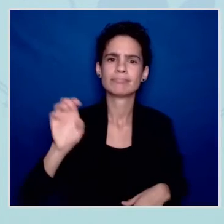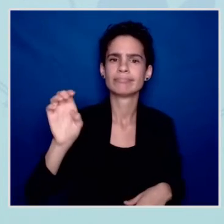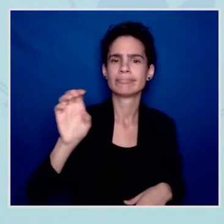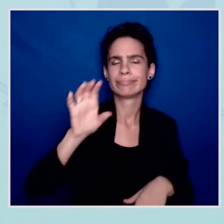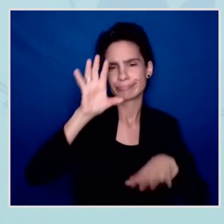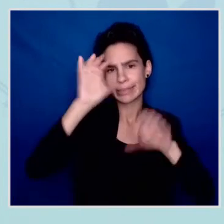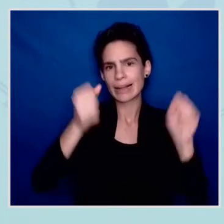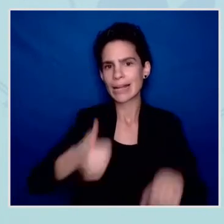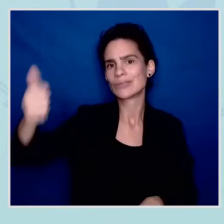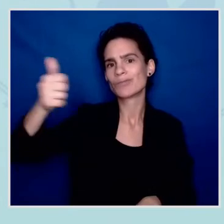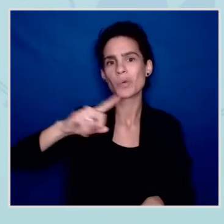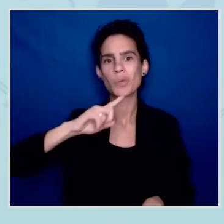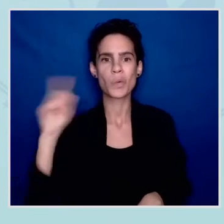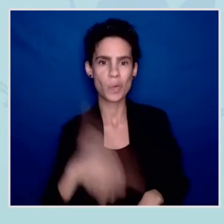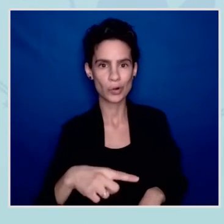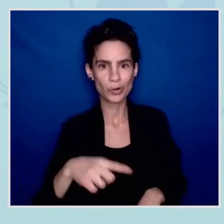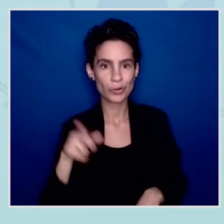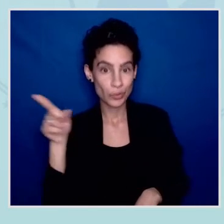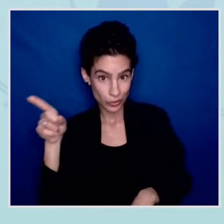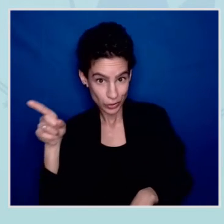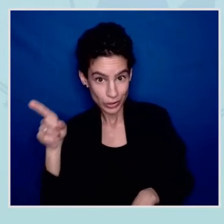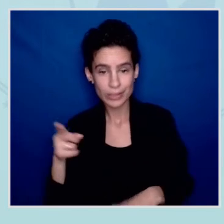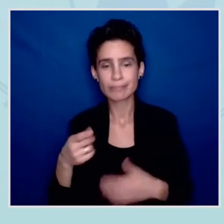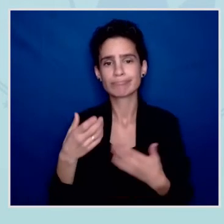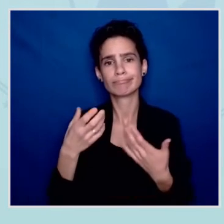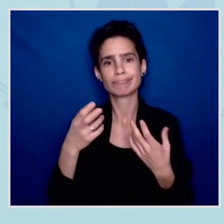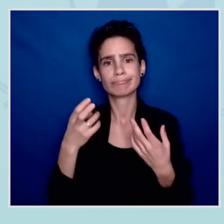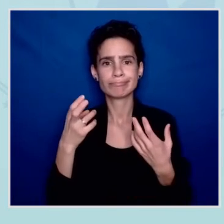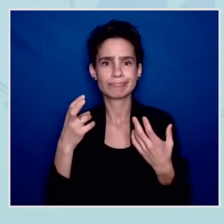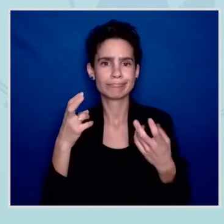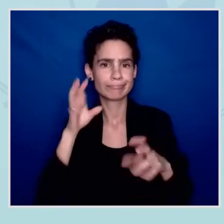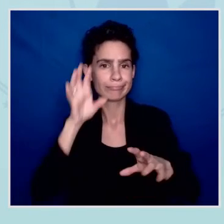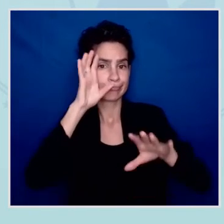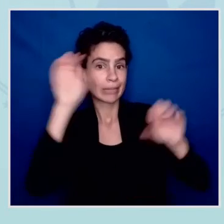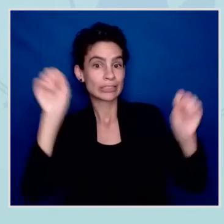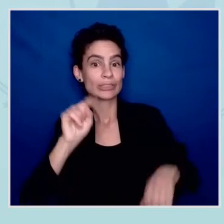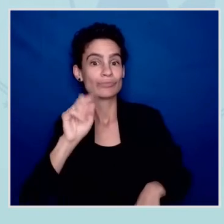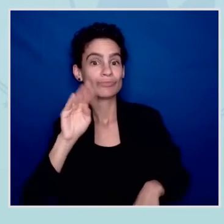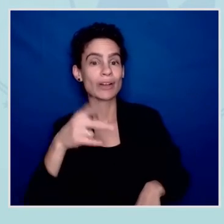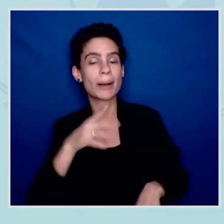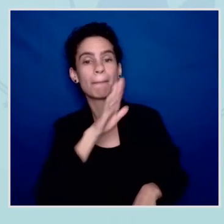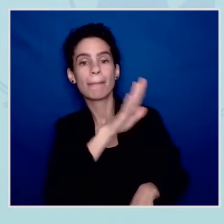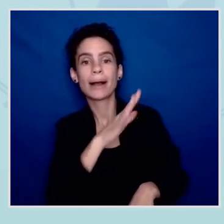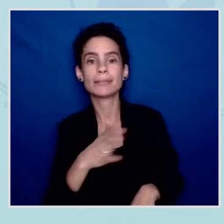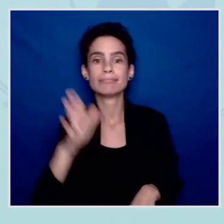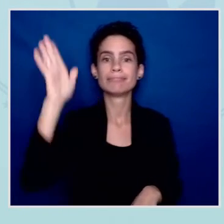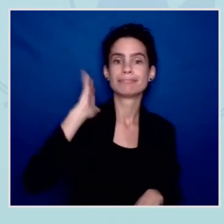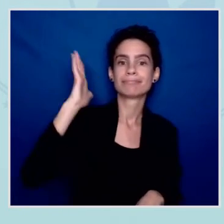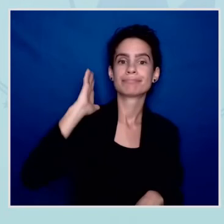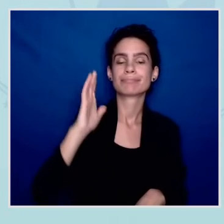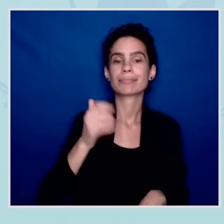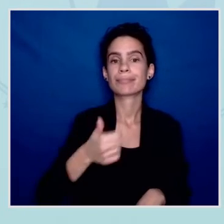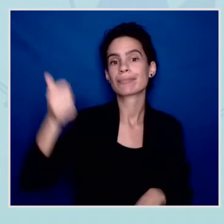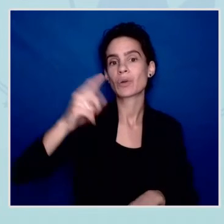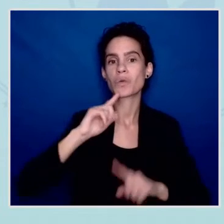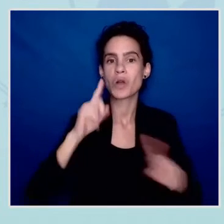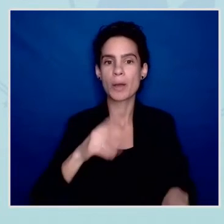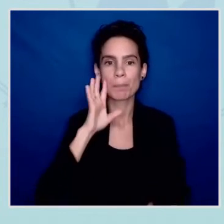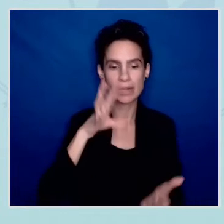COMMITTEES TO BEGIN MOVING. I WILL, IN FACT, COUNTERMAND EXECUTIVE ORDERS THAT THE